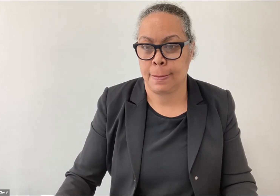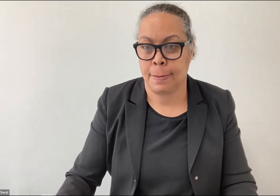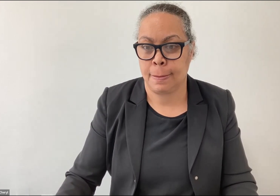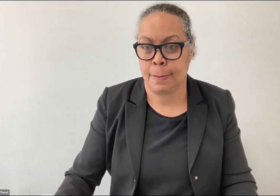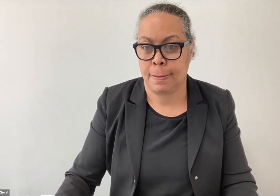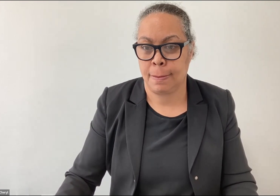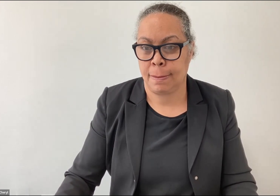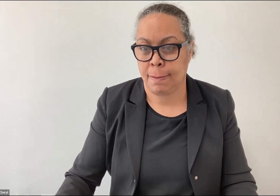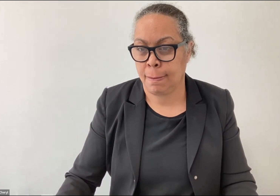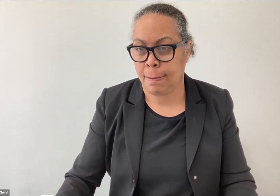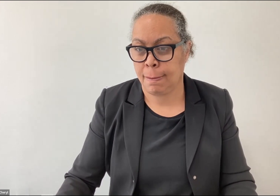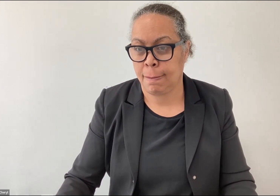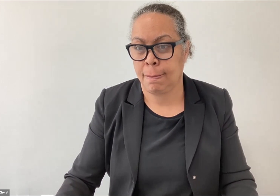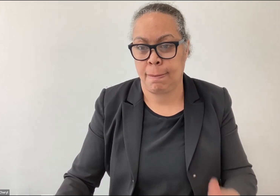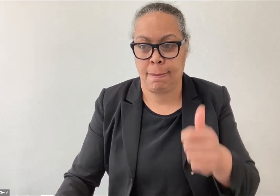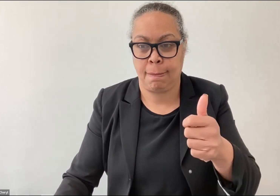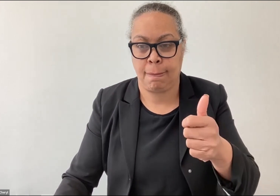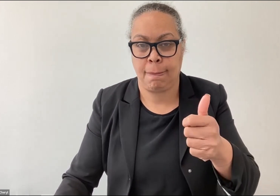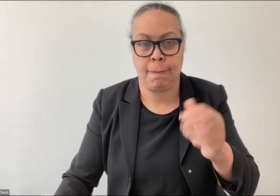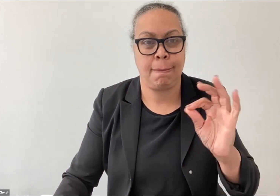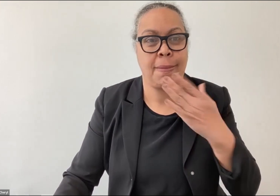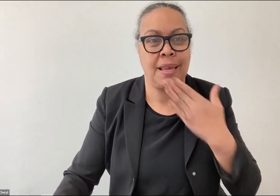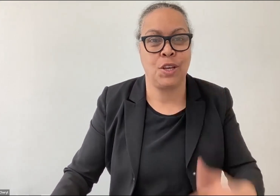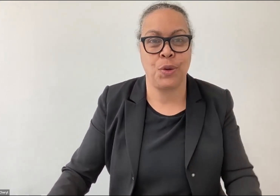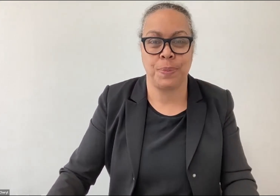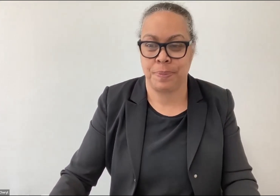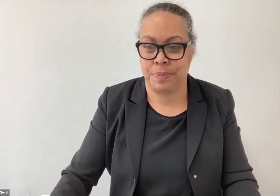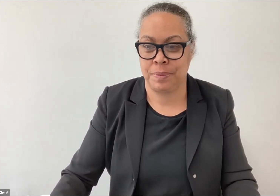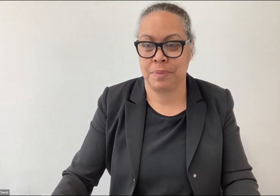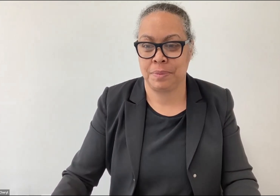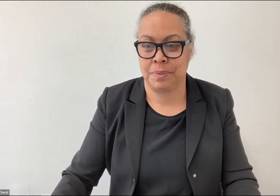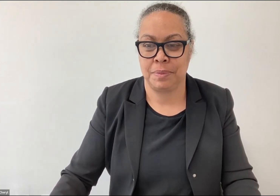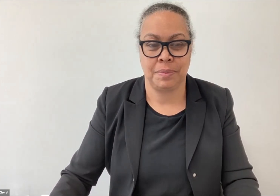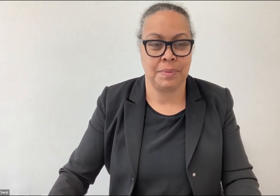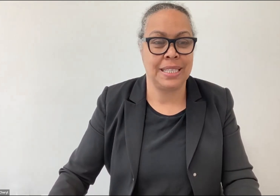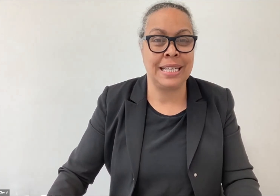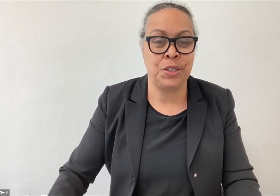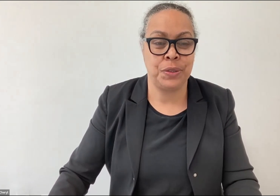I don't see any yes, I can see the interpreter great.